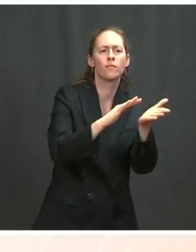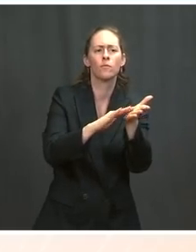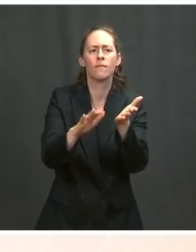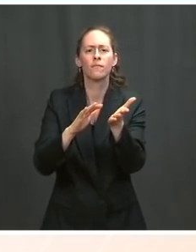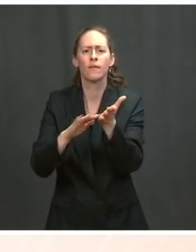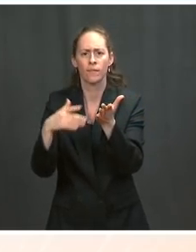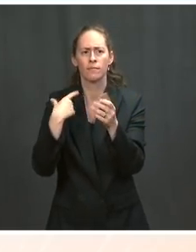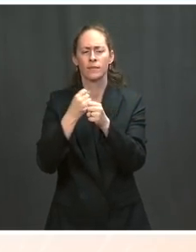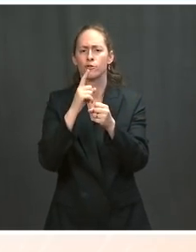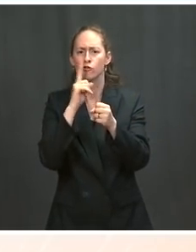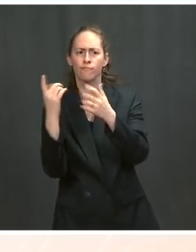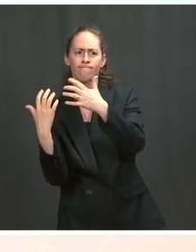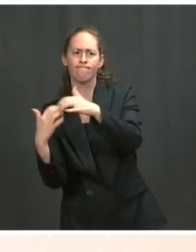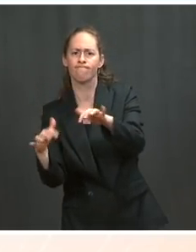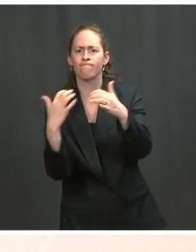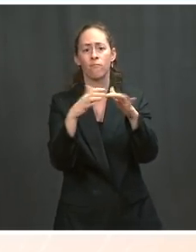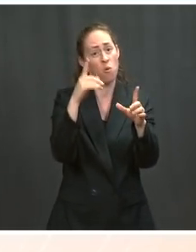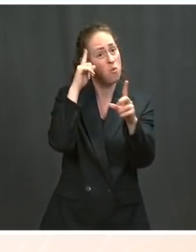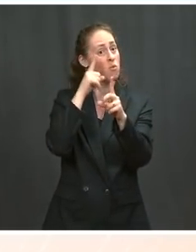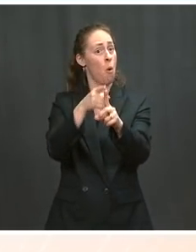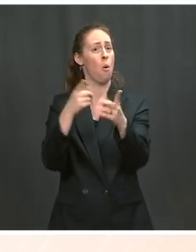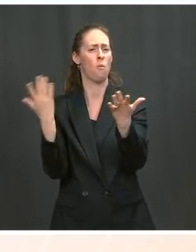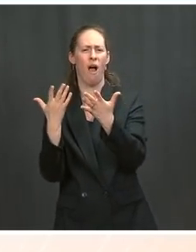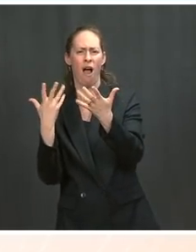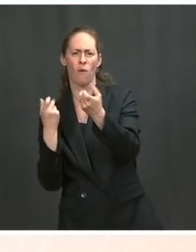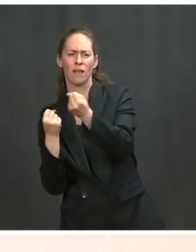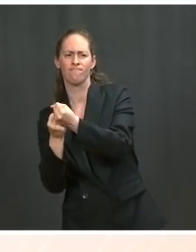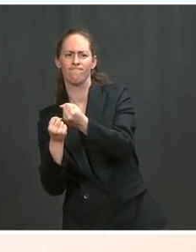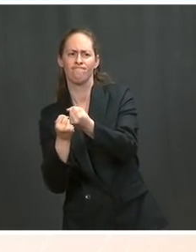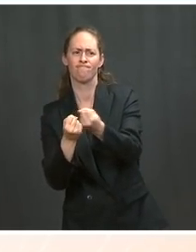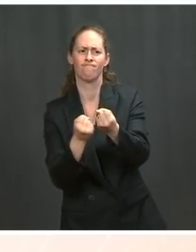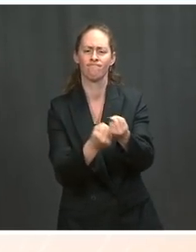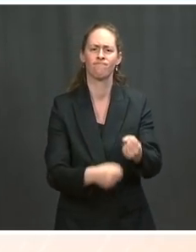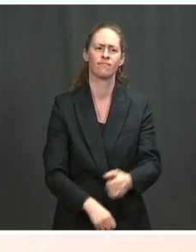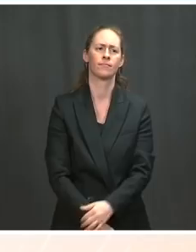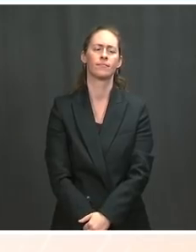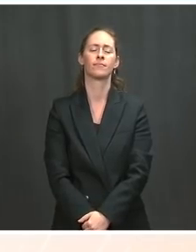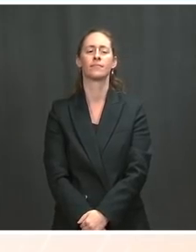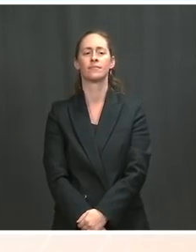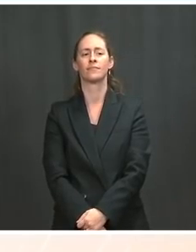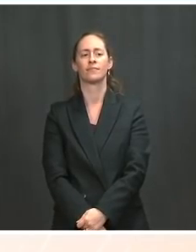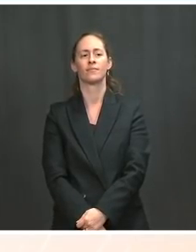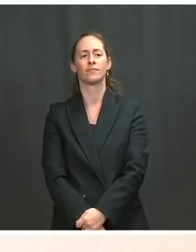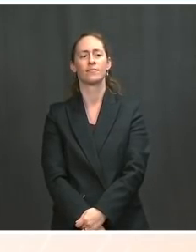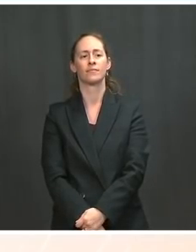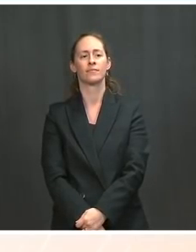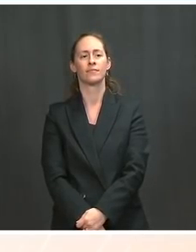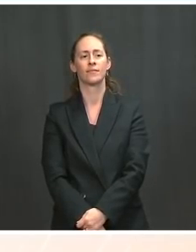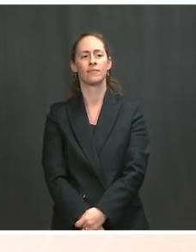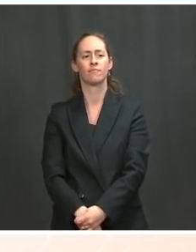President Biden and his team also -- we also wanted to thank the governors and state and local leaders throughout the affected region